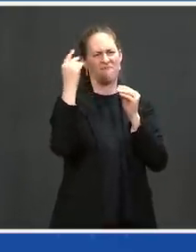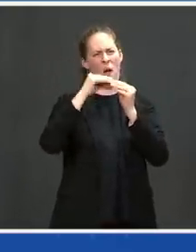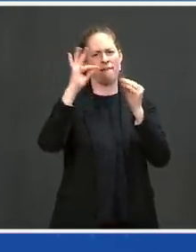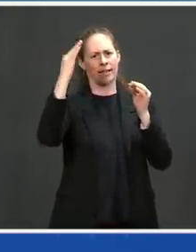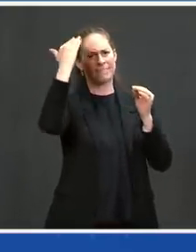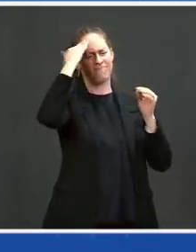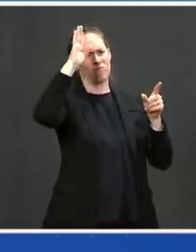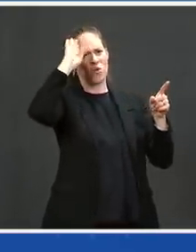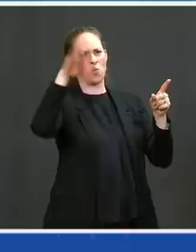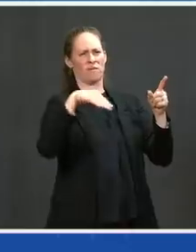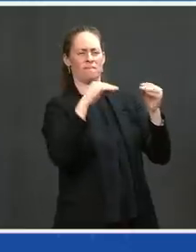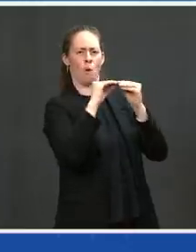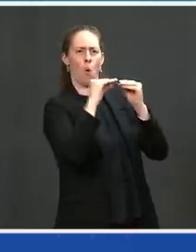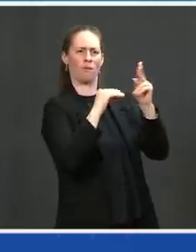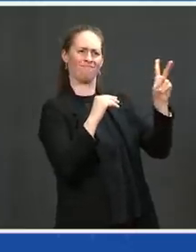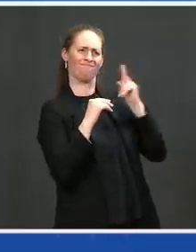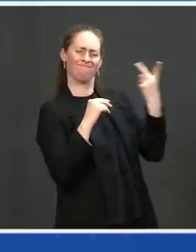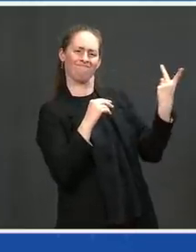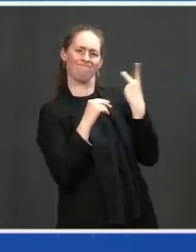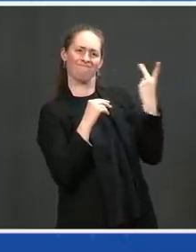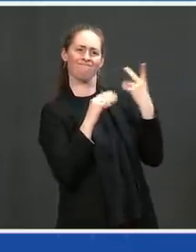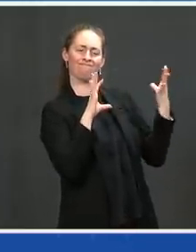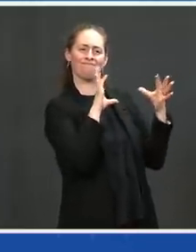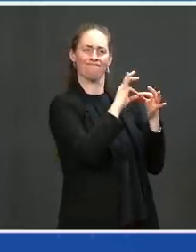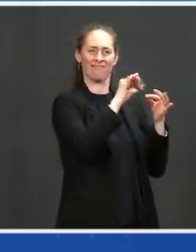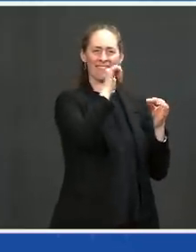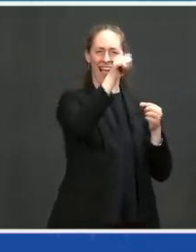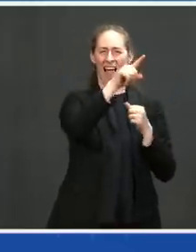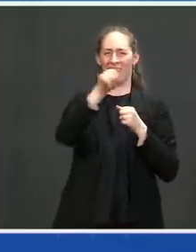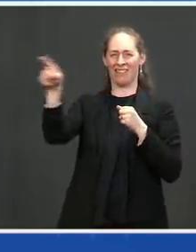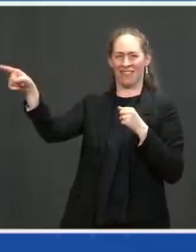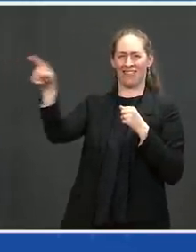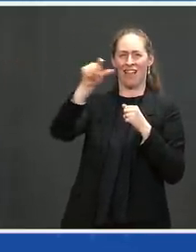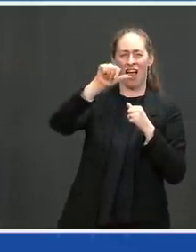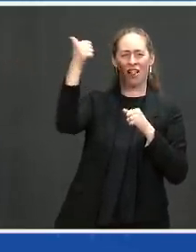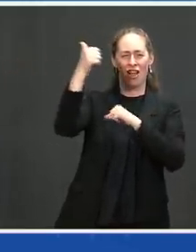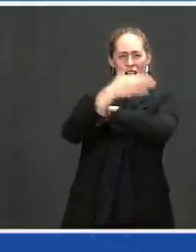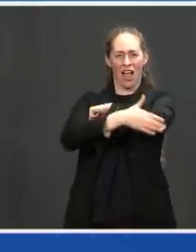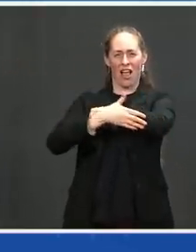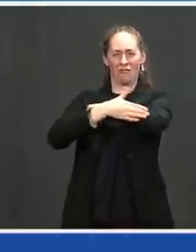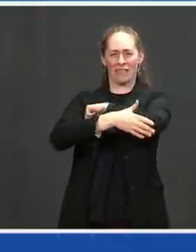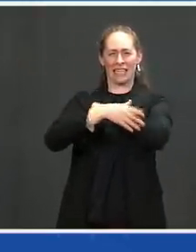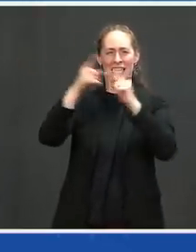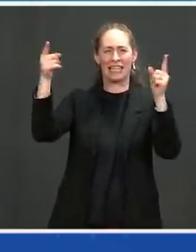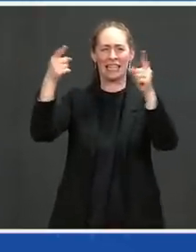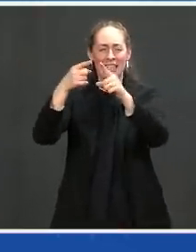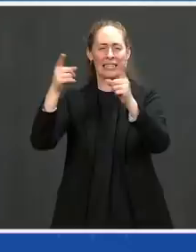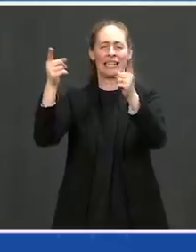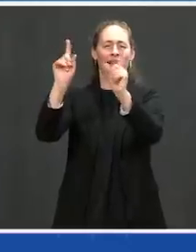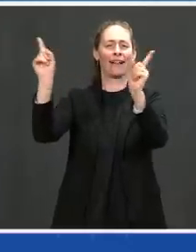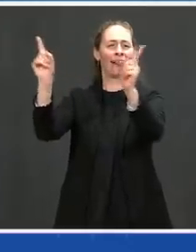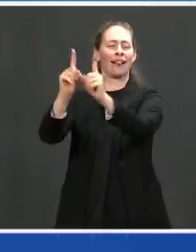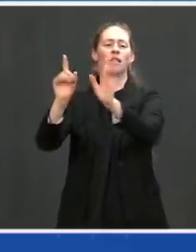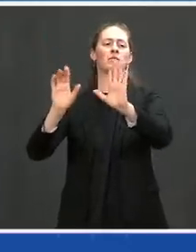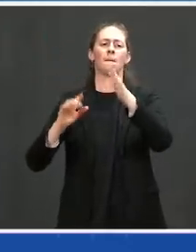to spend time with the vice president of another country. But it was obvious he was going to become the new leader of China.